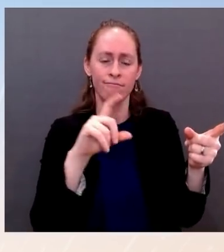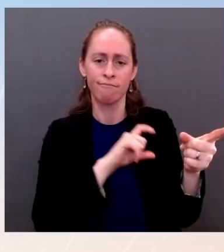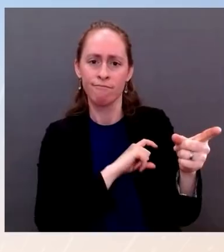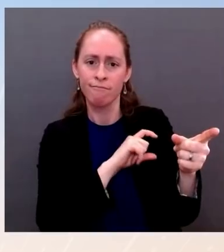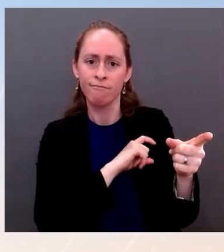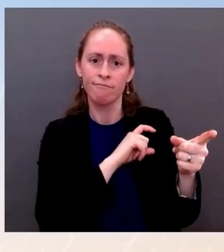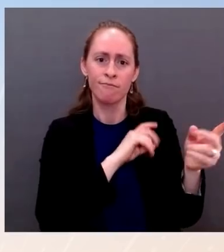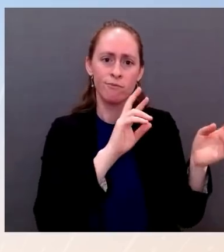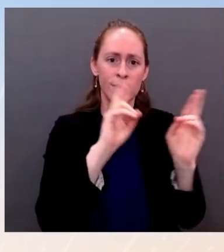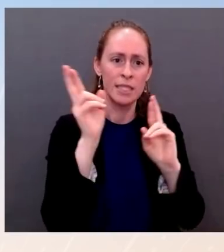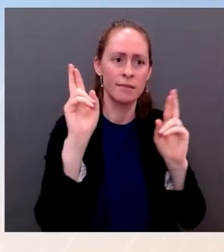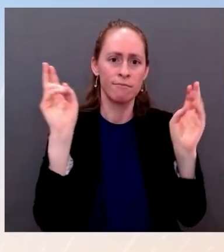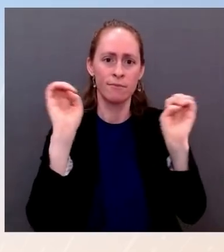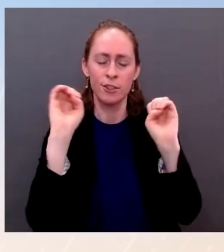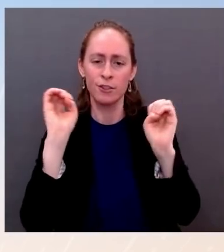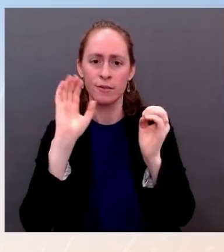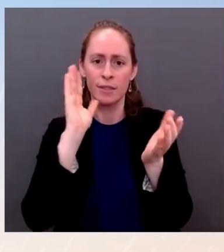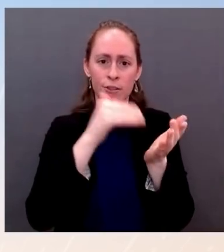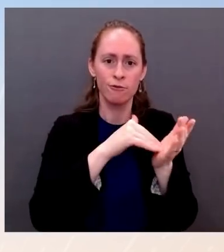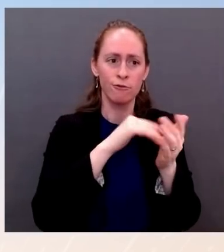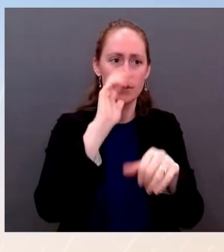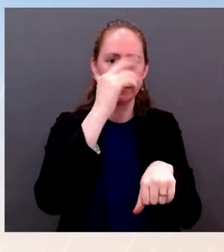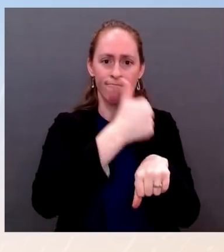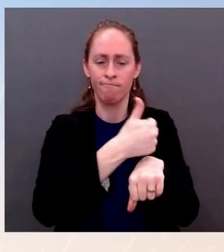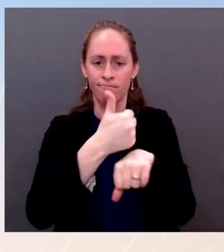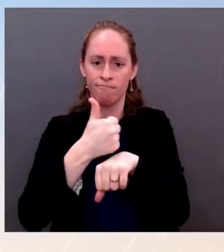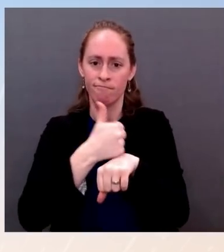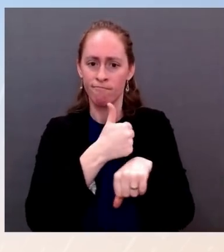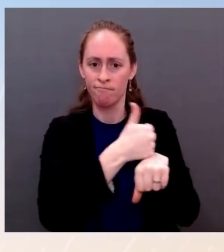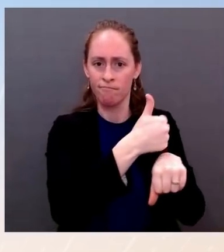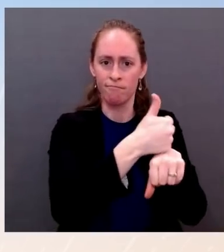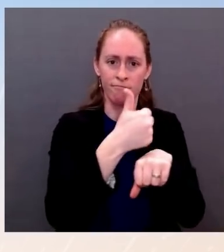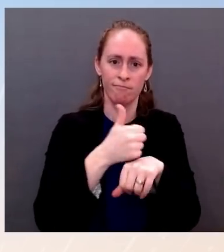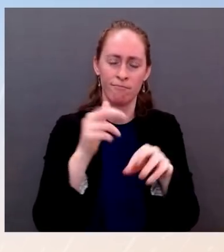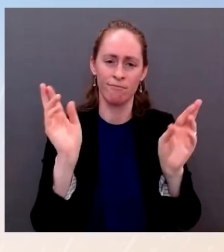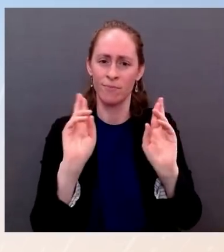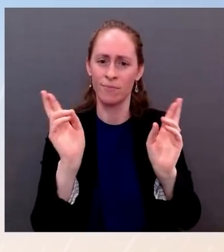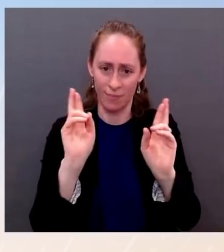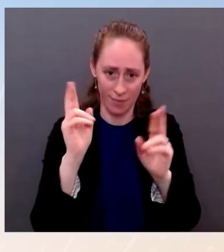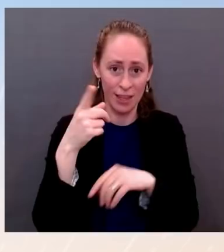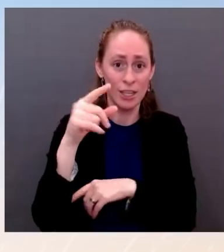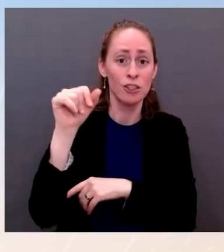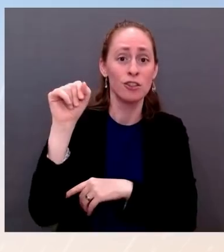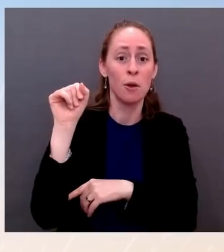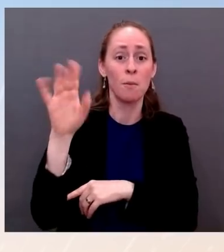as would be standard protocol, given this is a large event -- the Super Bowl. And they will build on that.